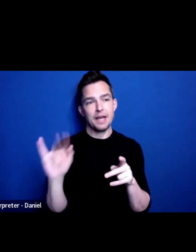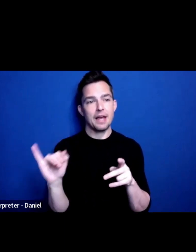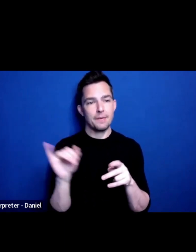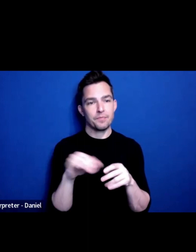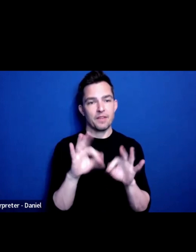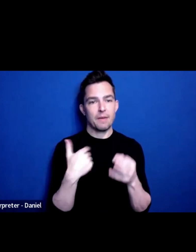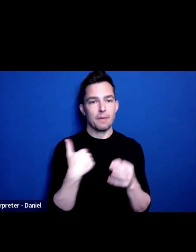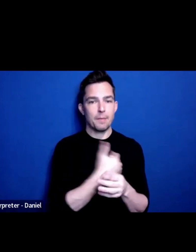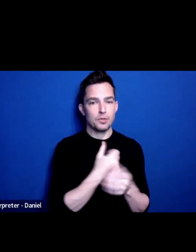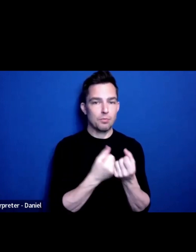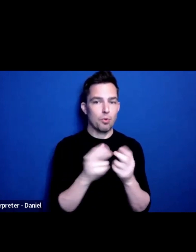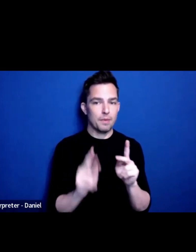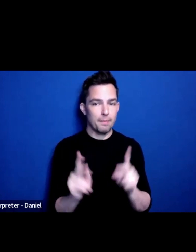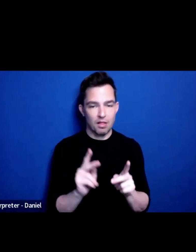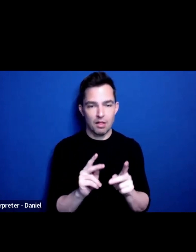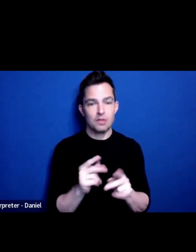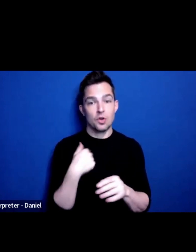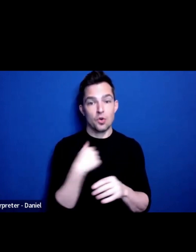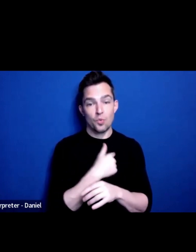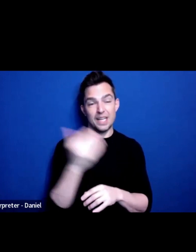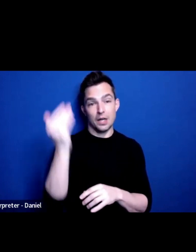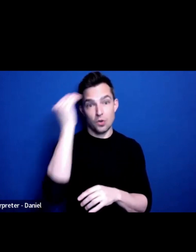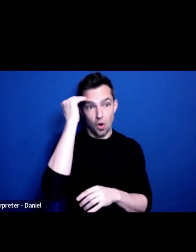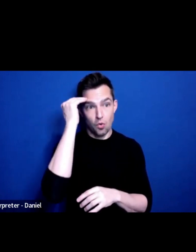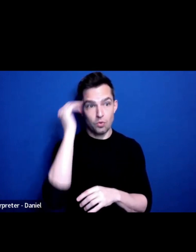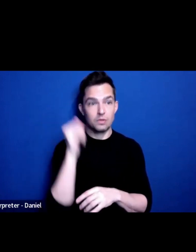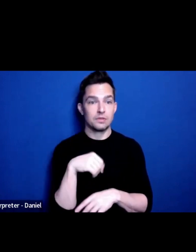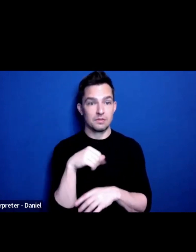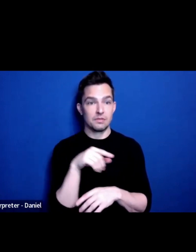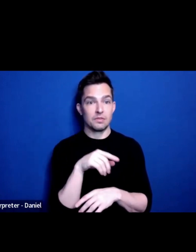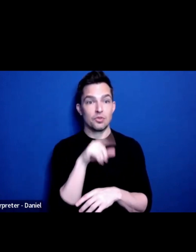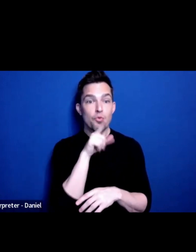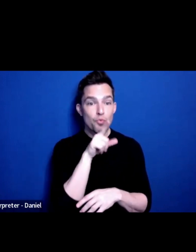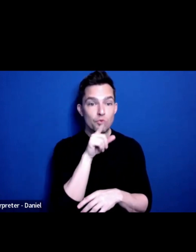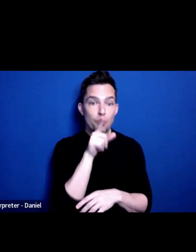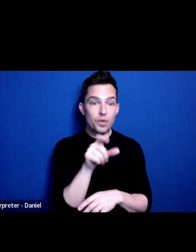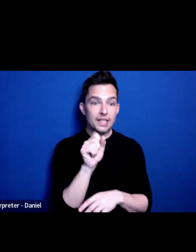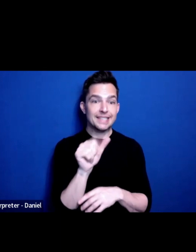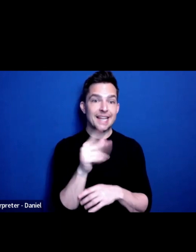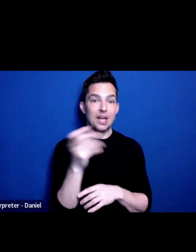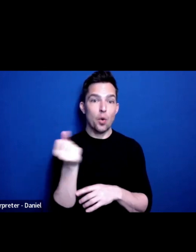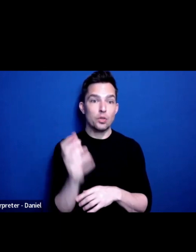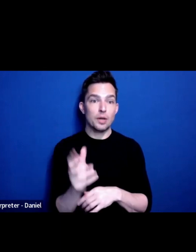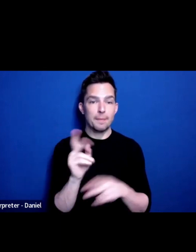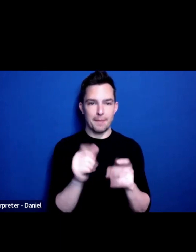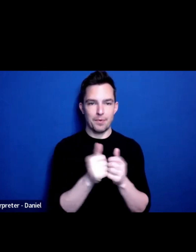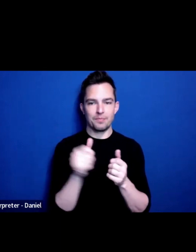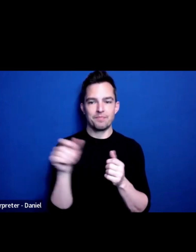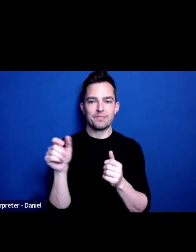and support people. We know that the real stakeholders are people with disabilities. And we